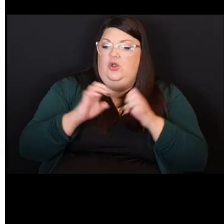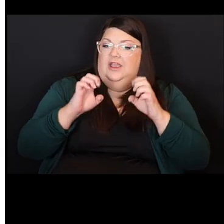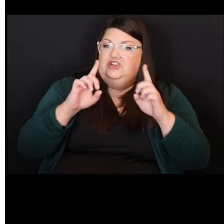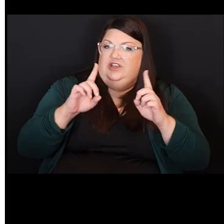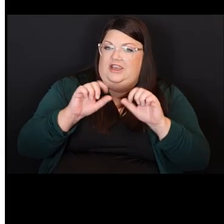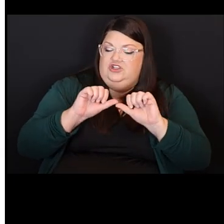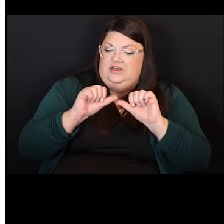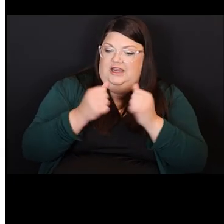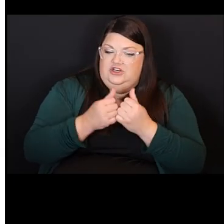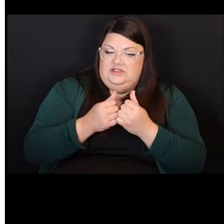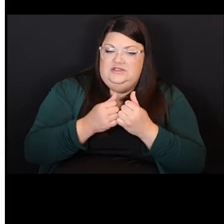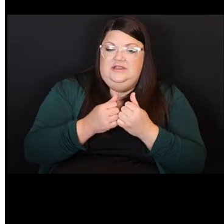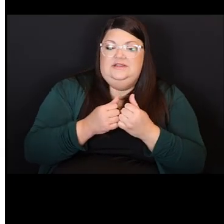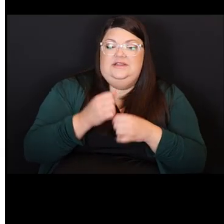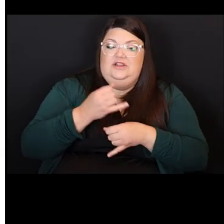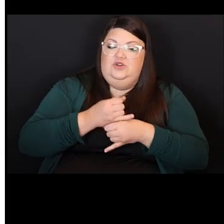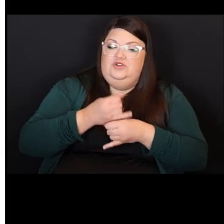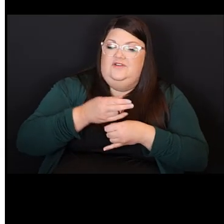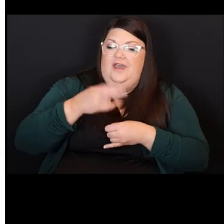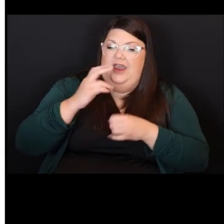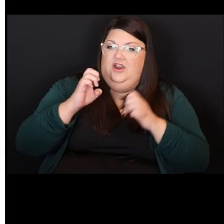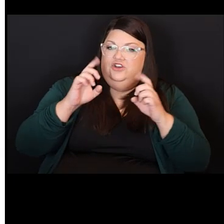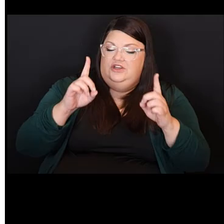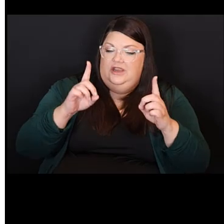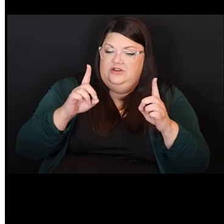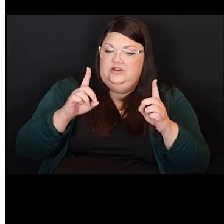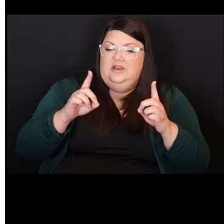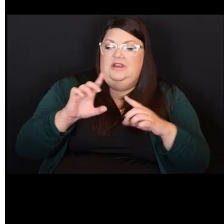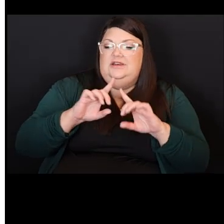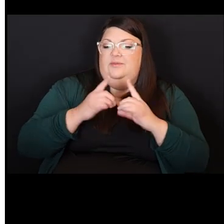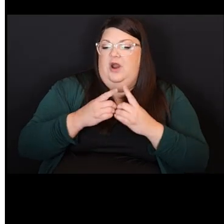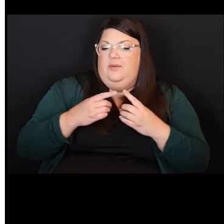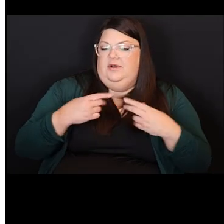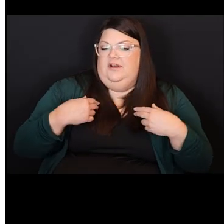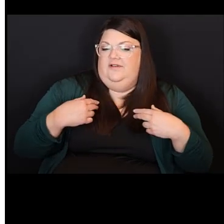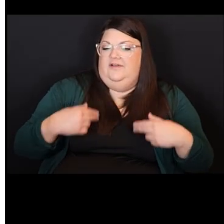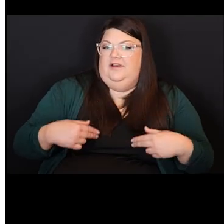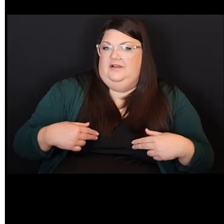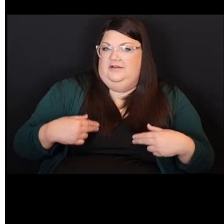Institutions of Higher Education (Dept. Health and Human Services